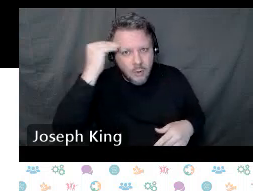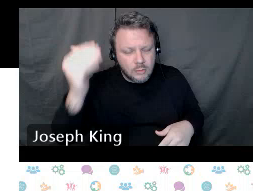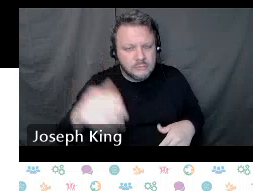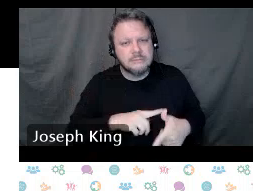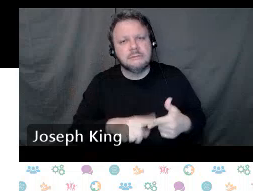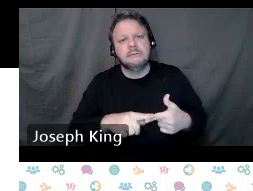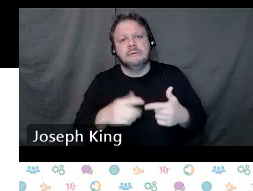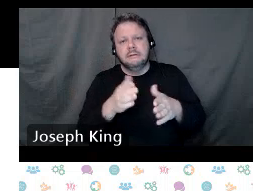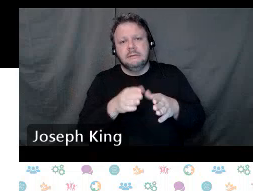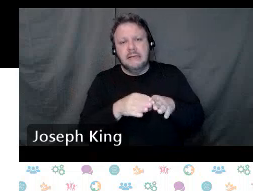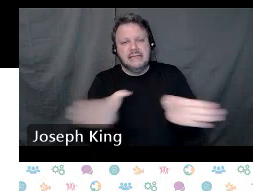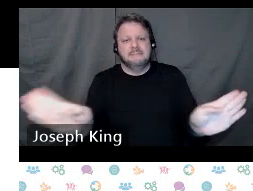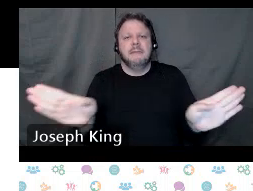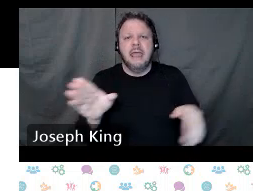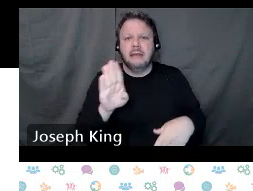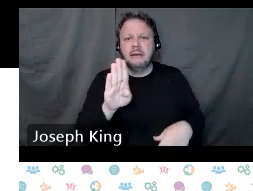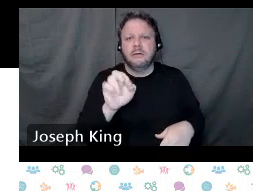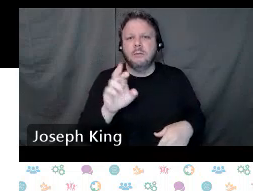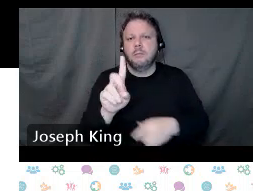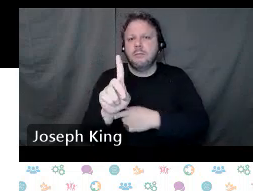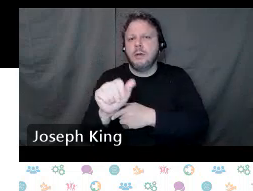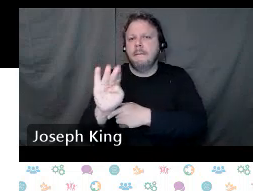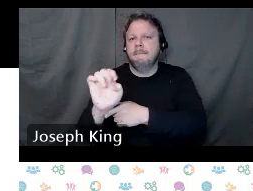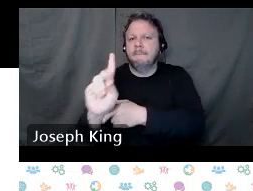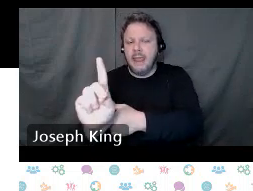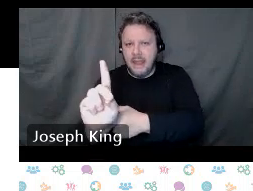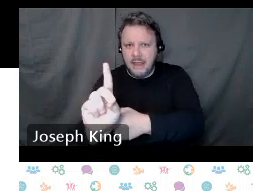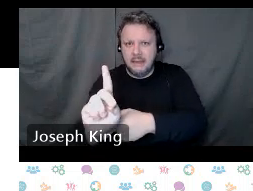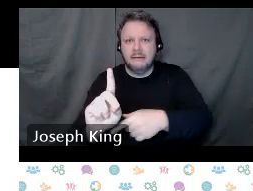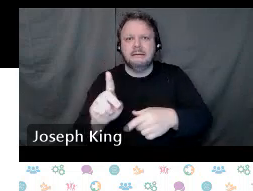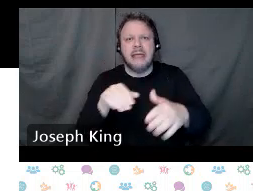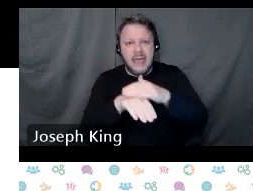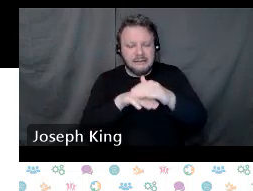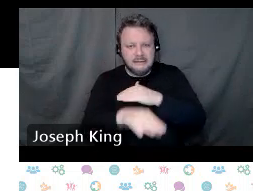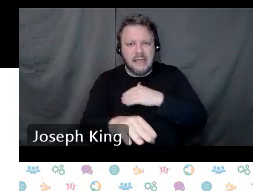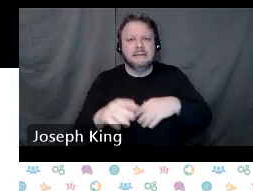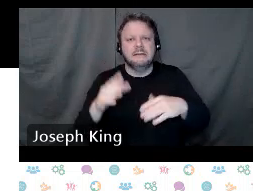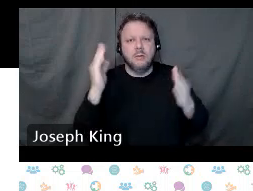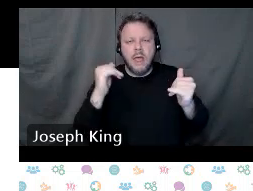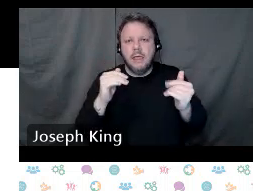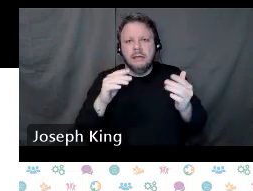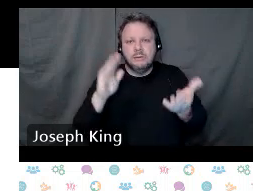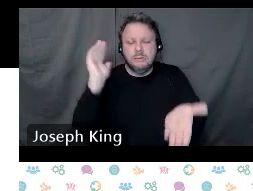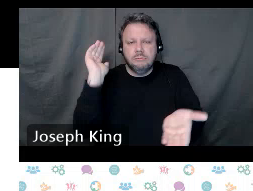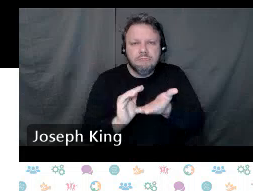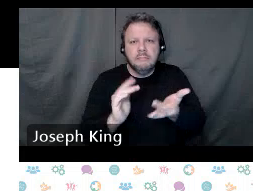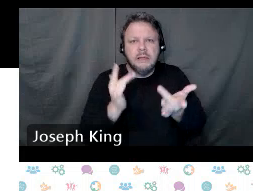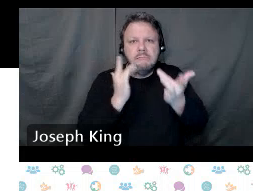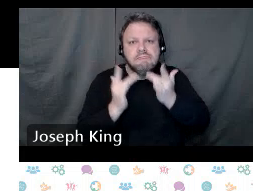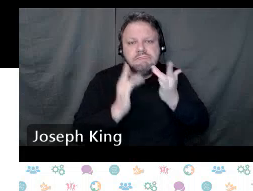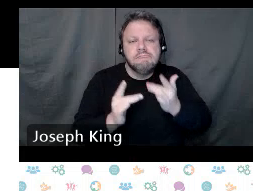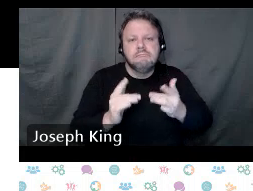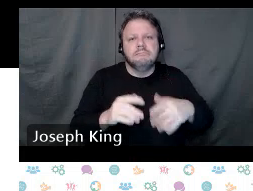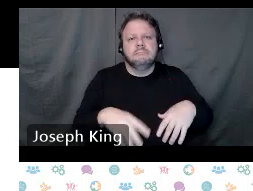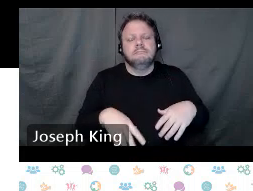Expand broadband access to address digital equity and provide increased support for caregivers.